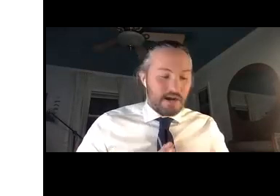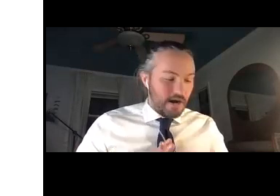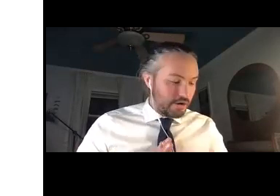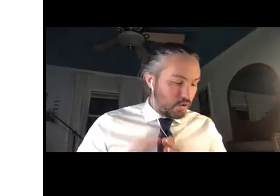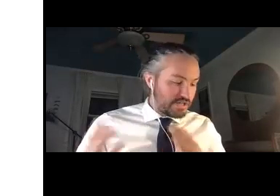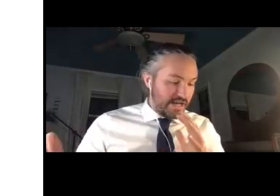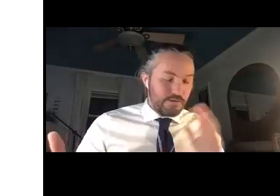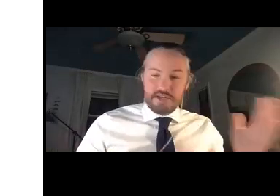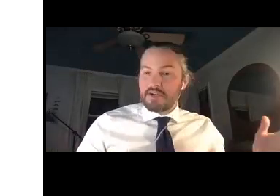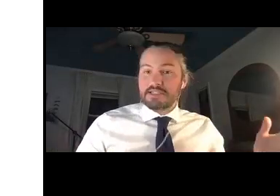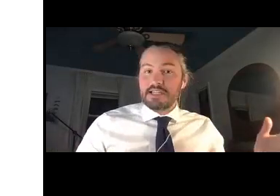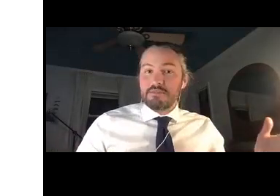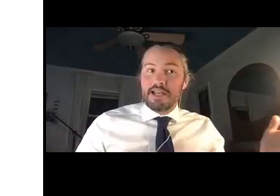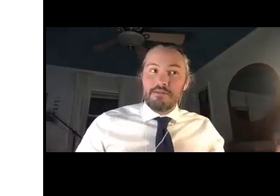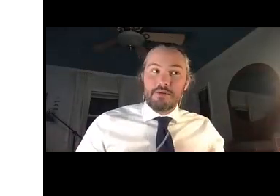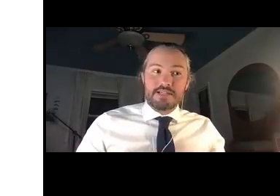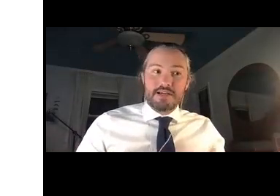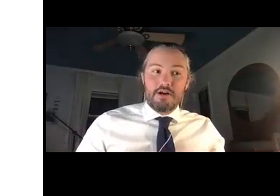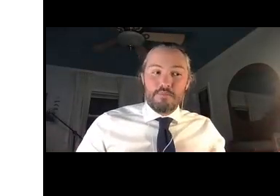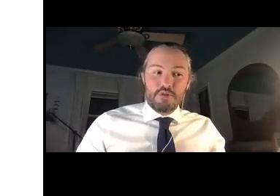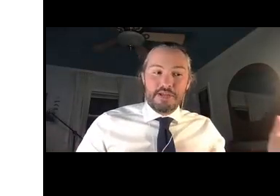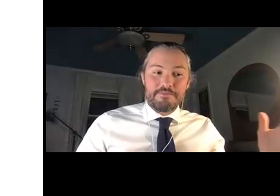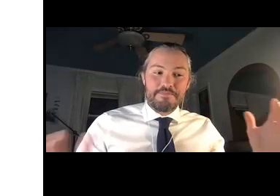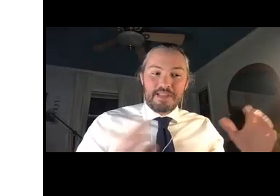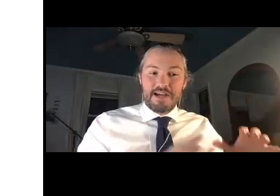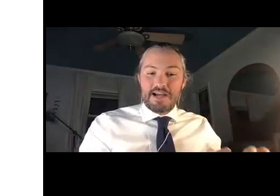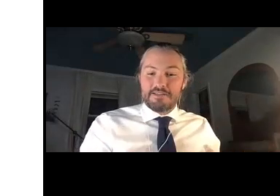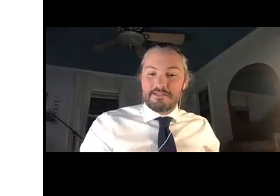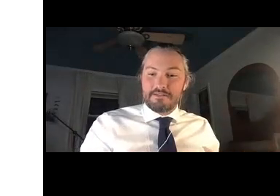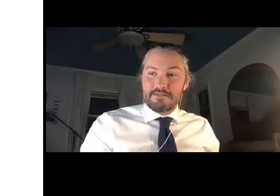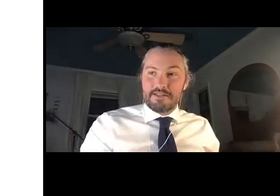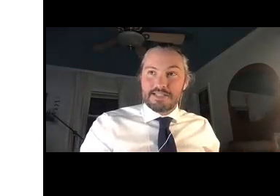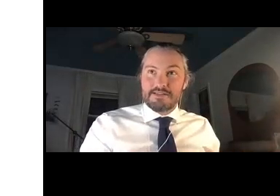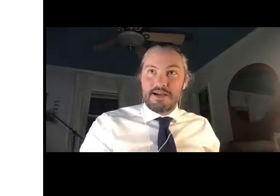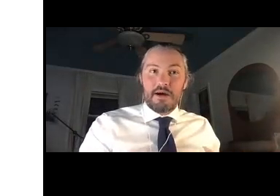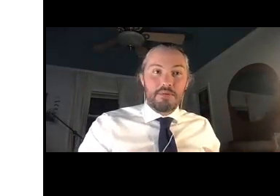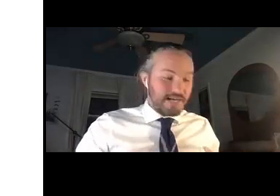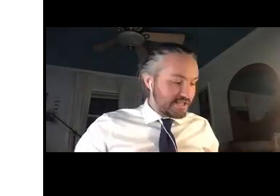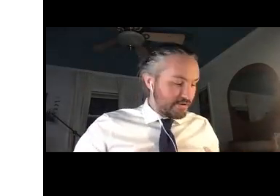Our goal today, which I forgot to say at the beginning but hopefully this applies to you,